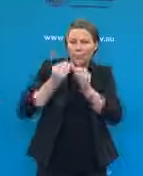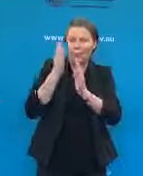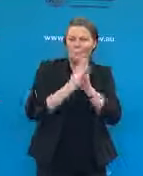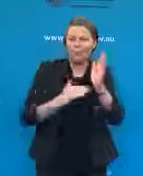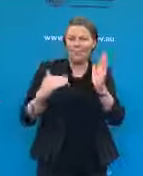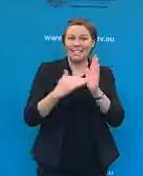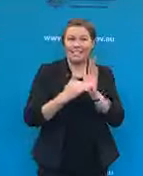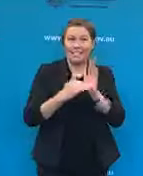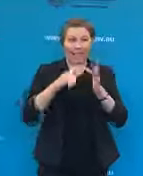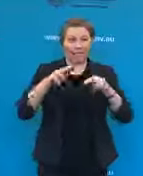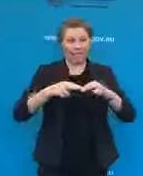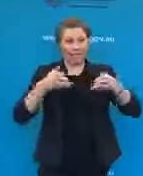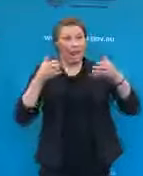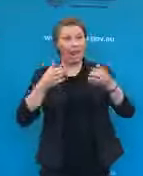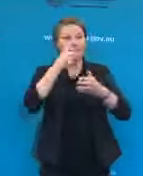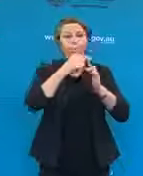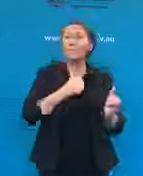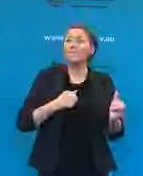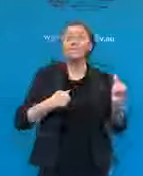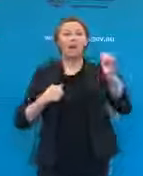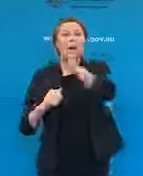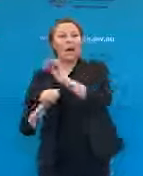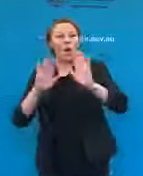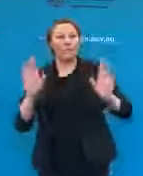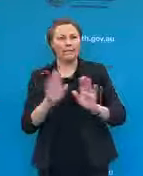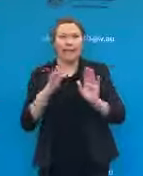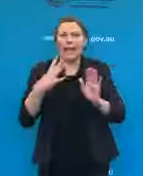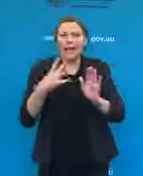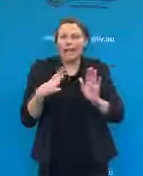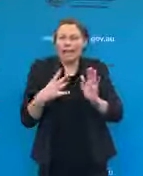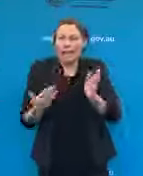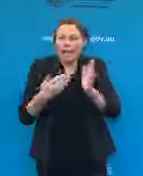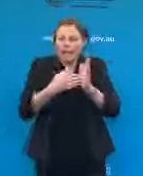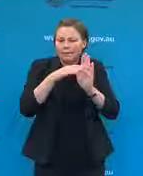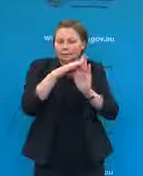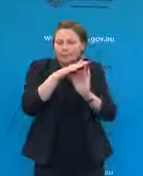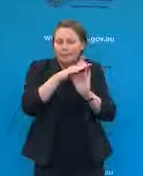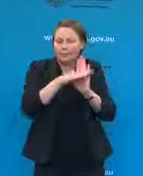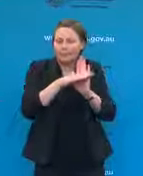conditions that we would want for that sort of a border reopening to occur.